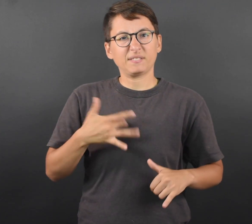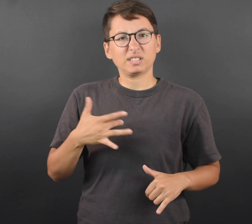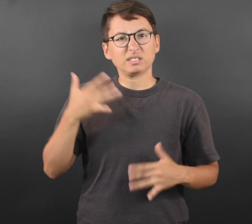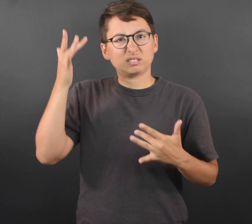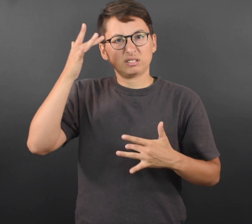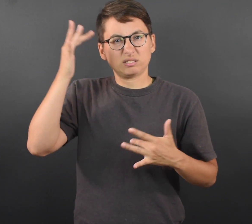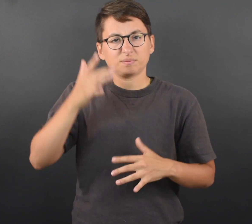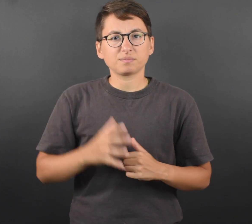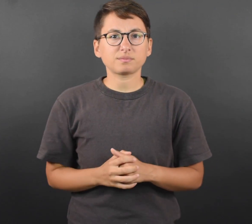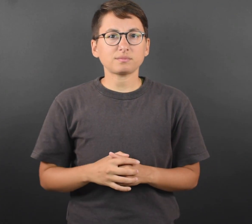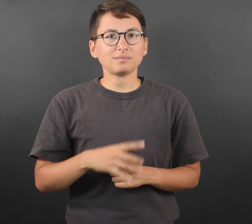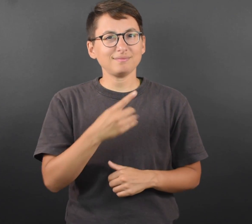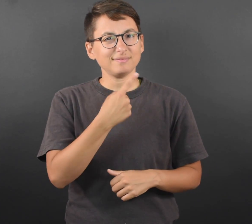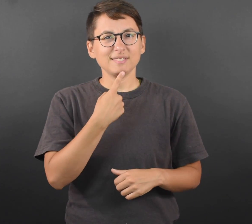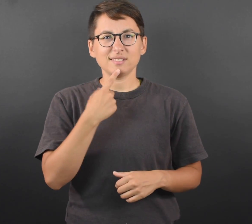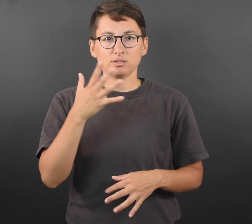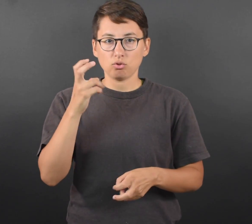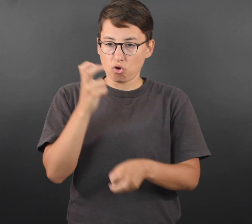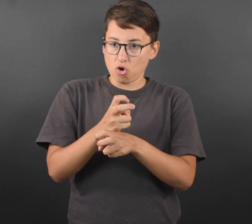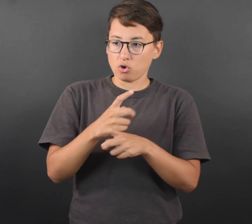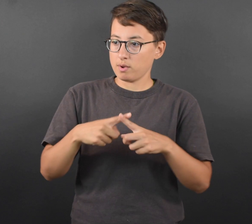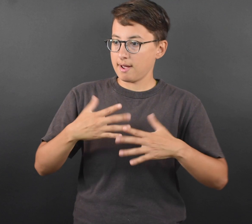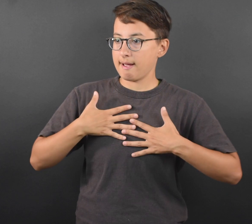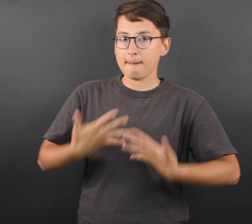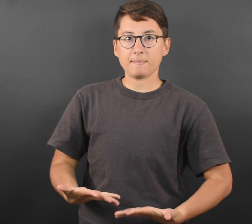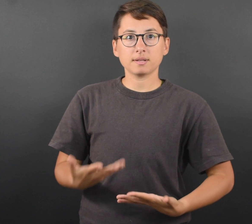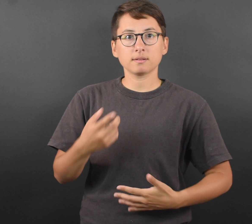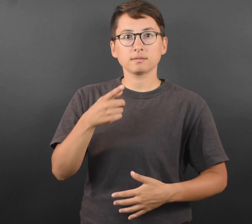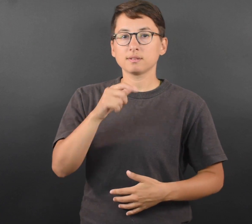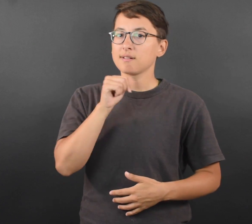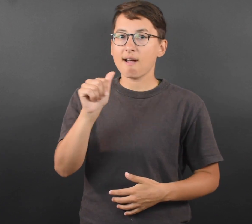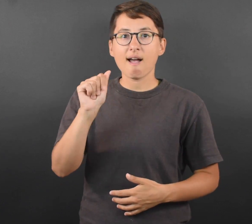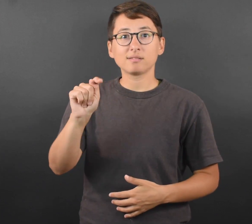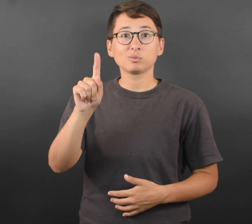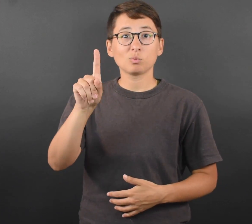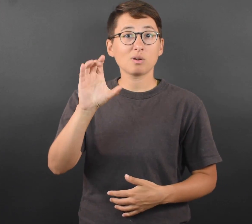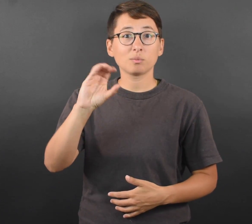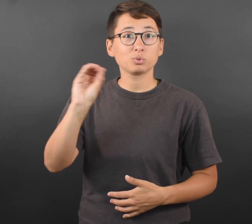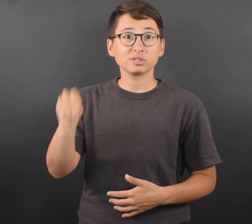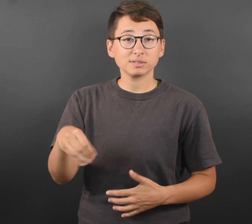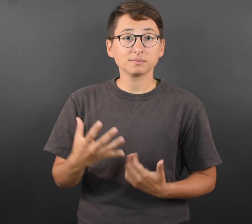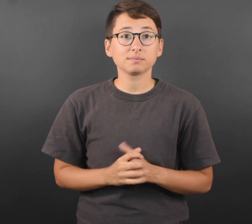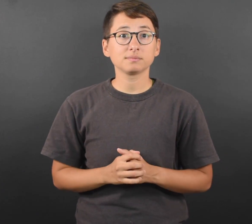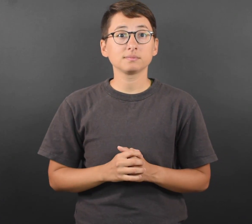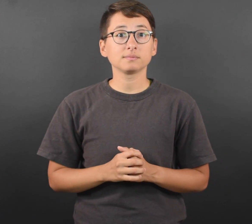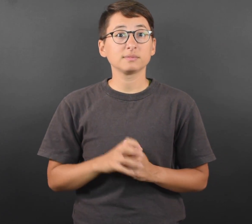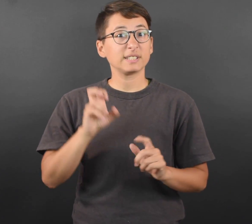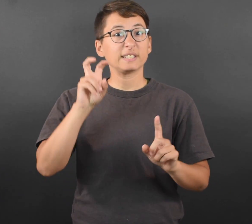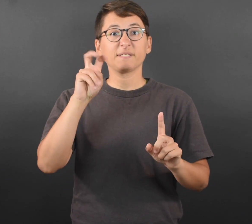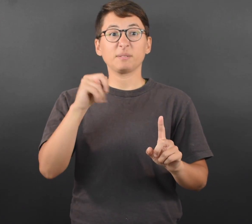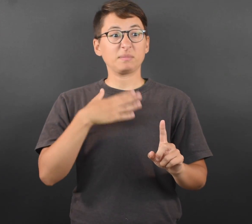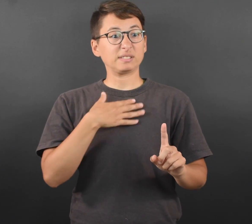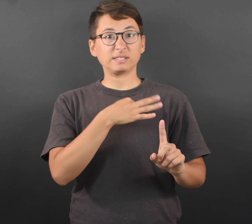that you're not at 100 percent," she said. It wasn't until this spring that her primary